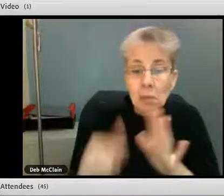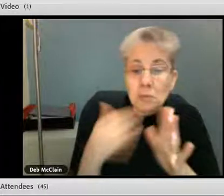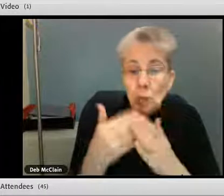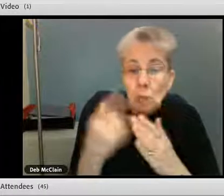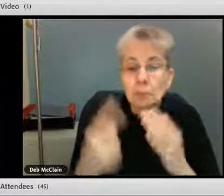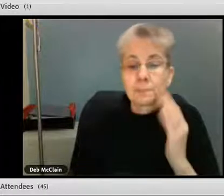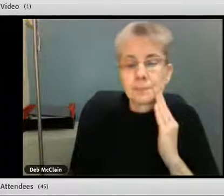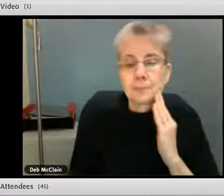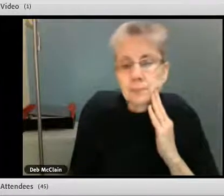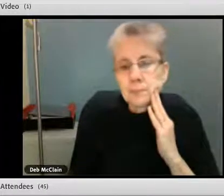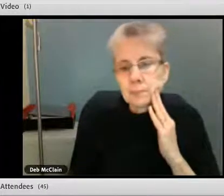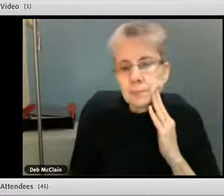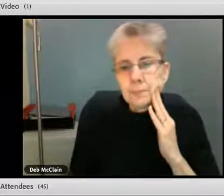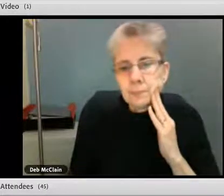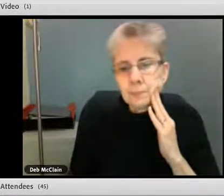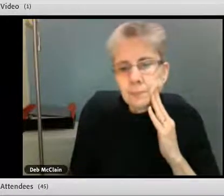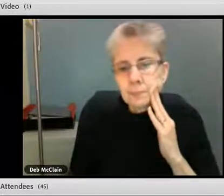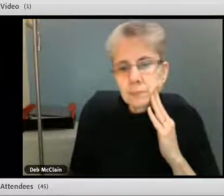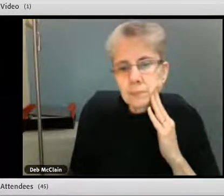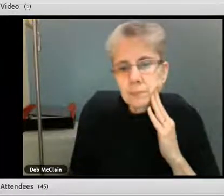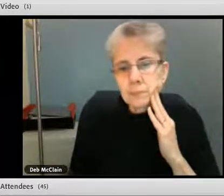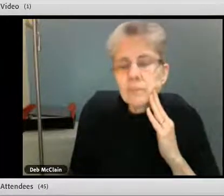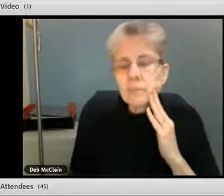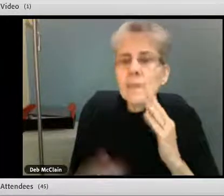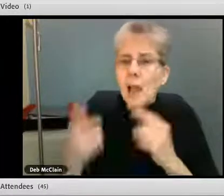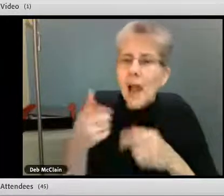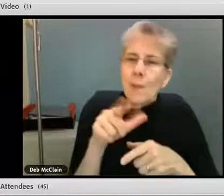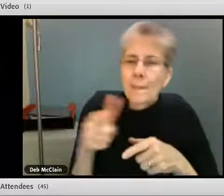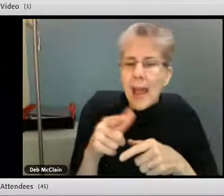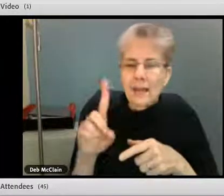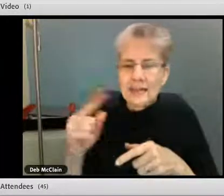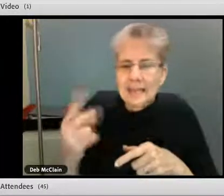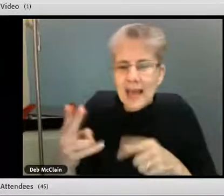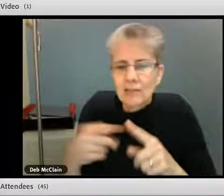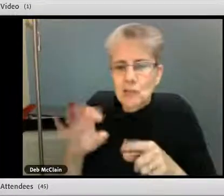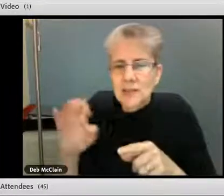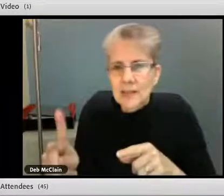Sara, I went back and forth to Death to Stock photo if I should have it in there 'cause I do like it.